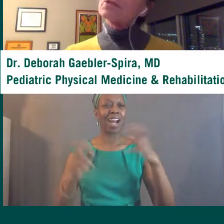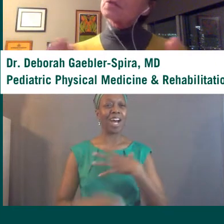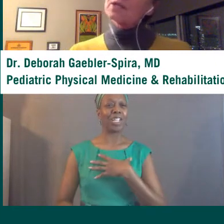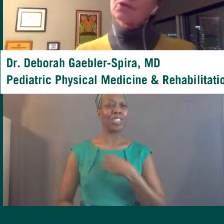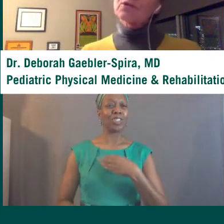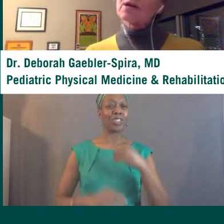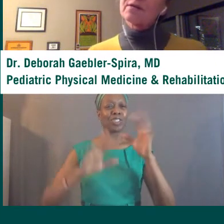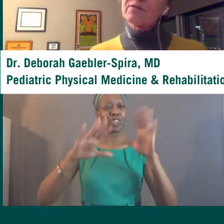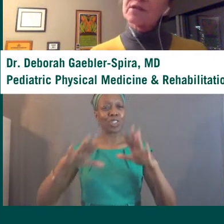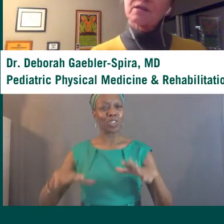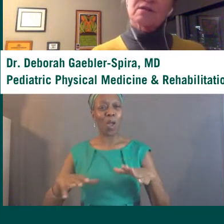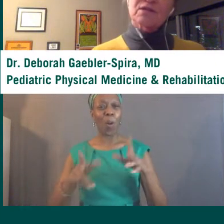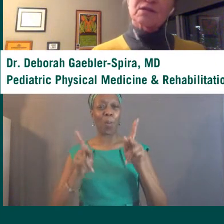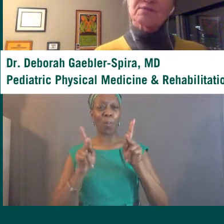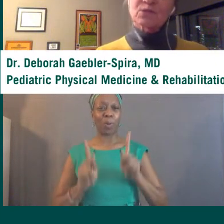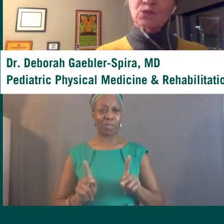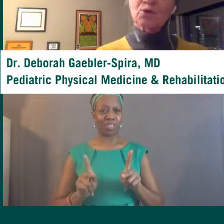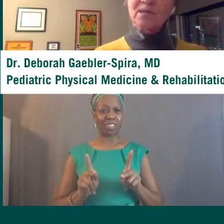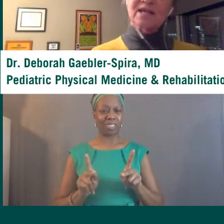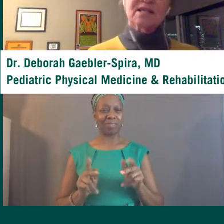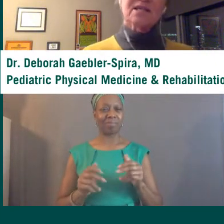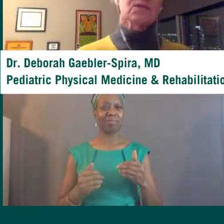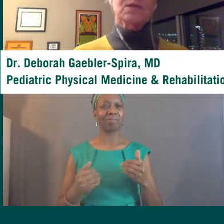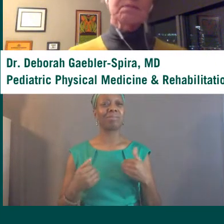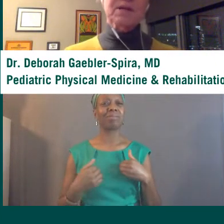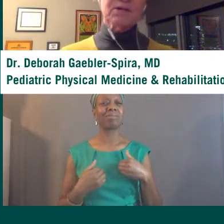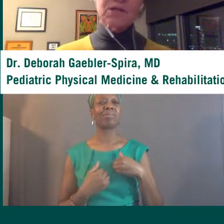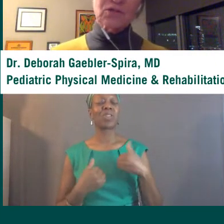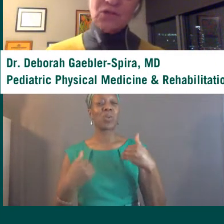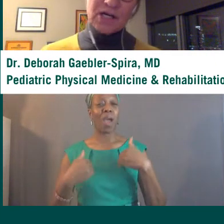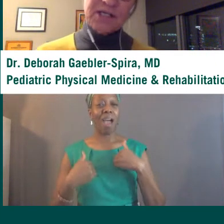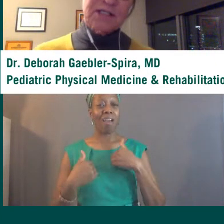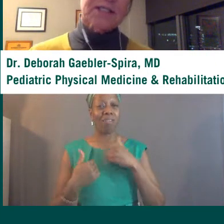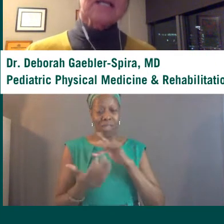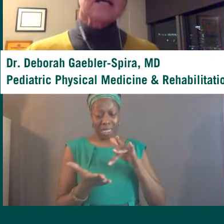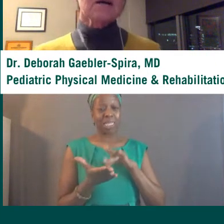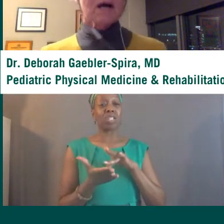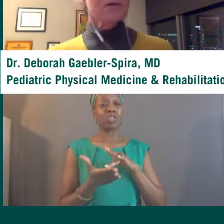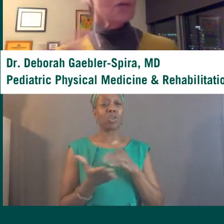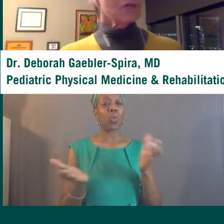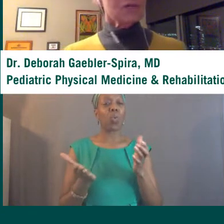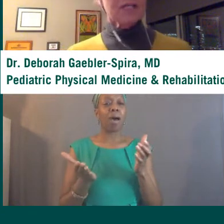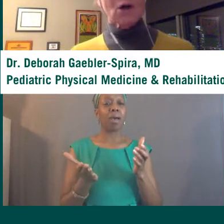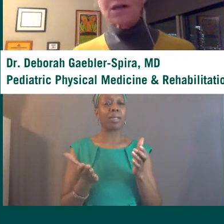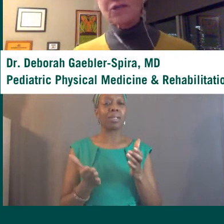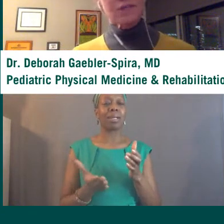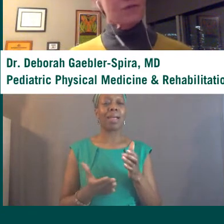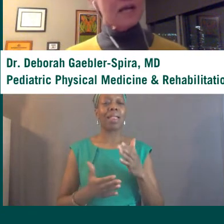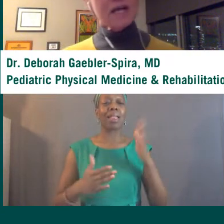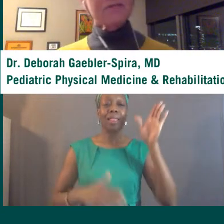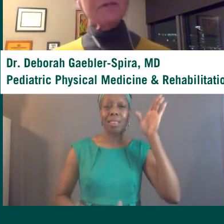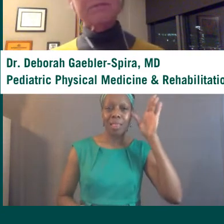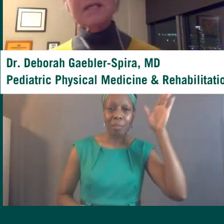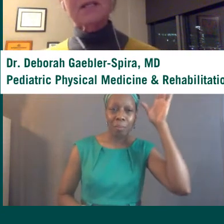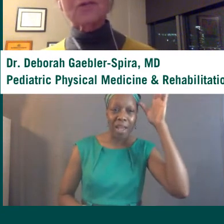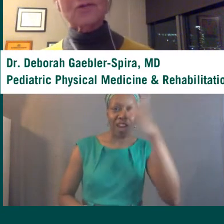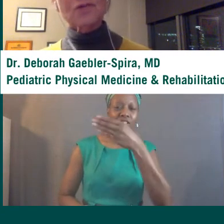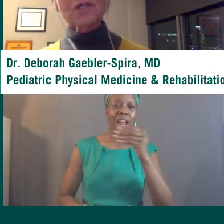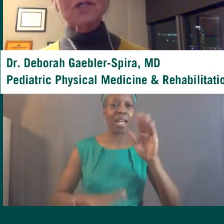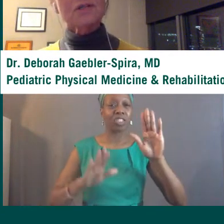the center of the snowman is the parent and child. Generally, all children have a pediatrician.